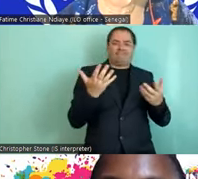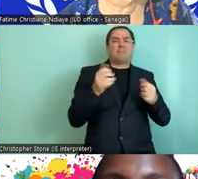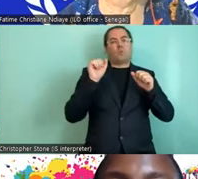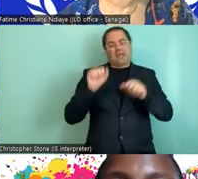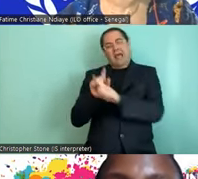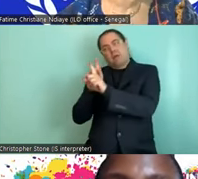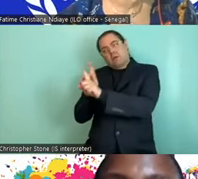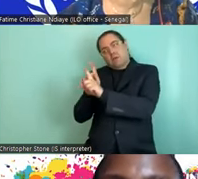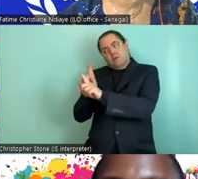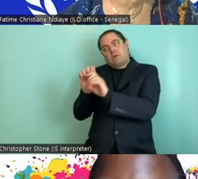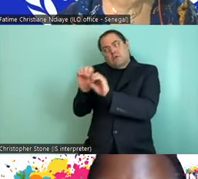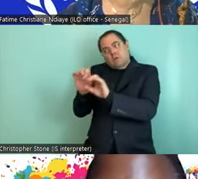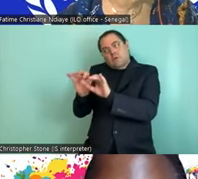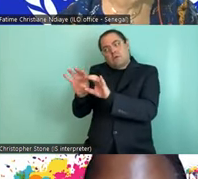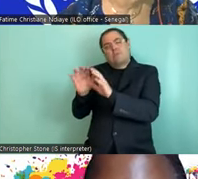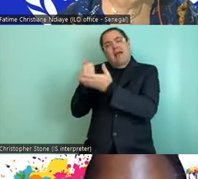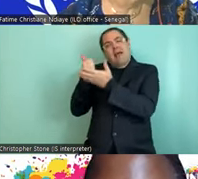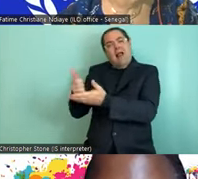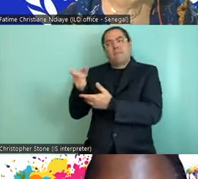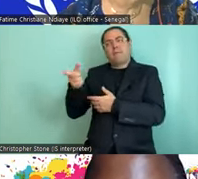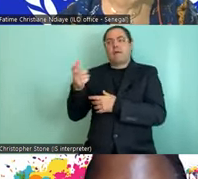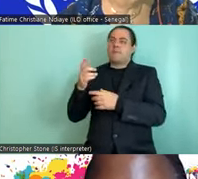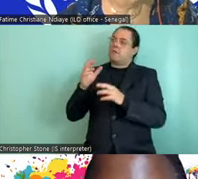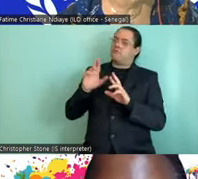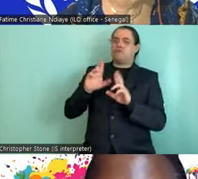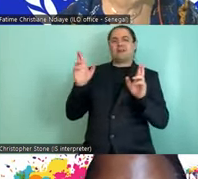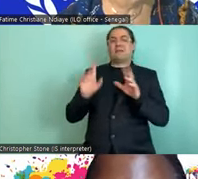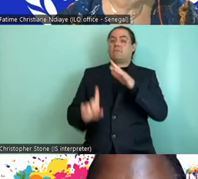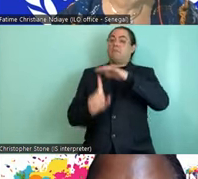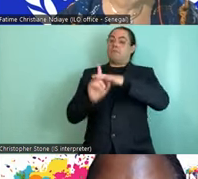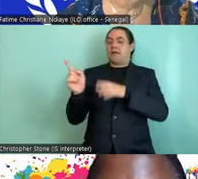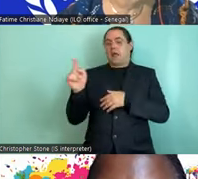10:41:07 make them ready for what placement when the opportunities do come. So we've signed